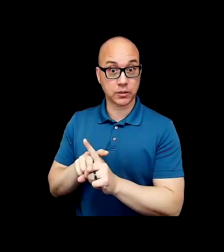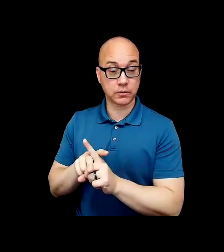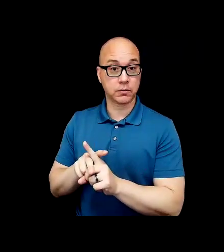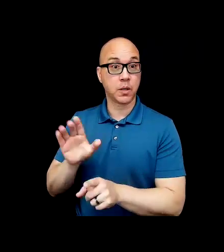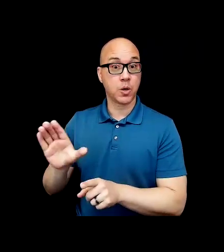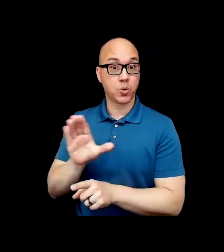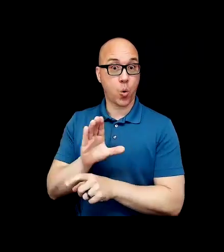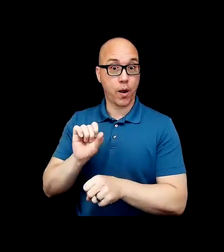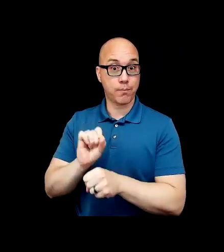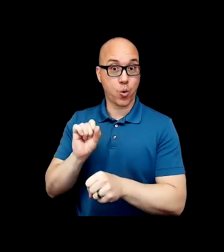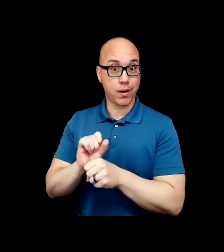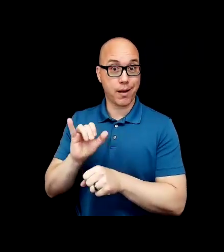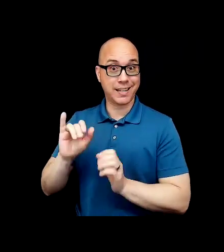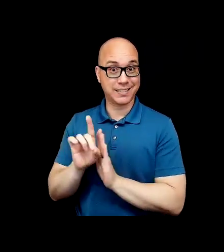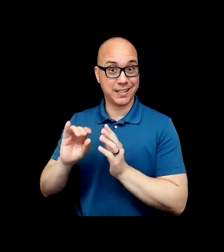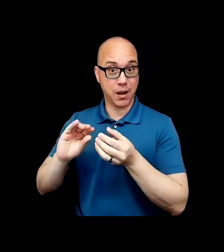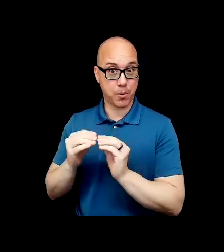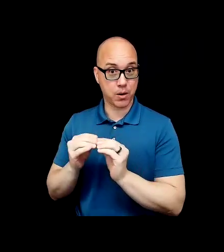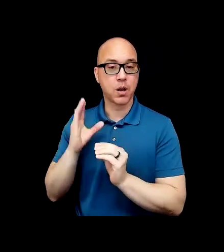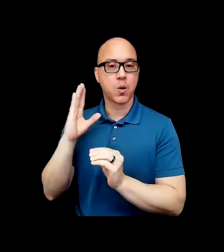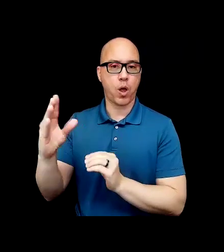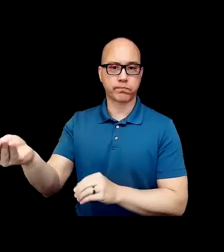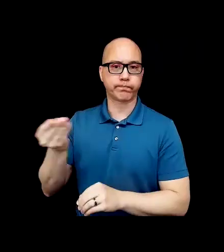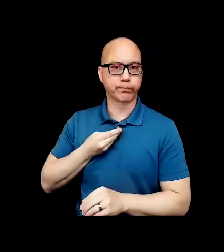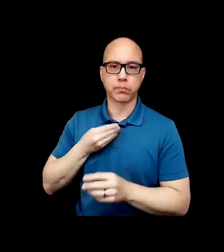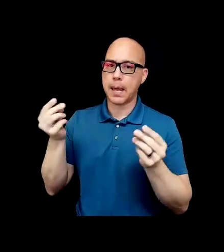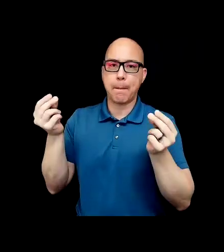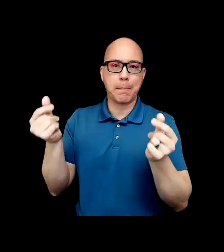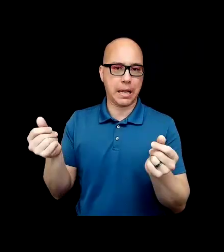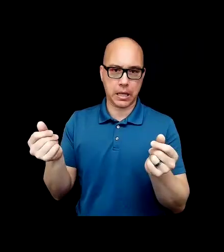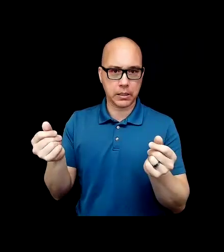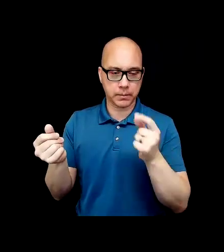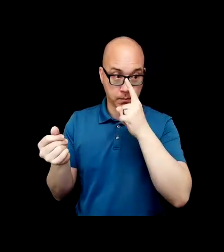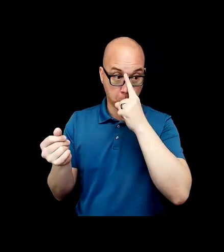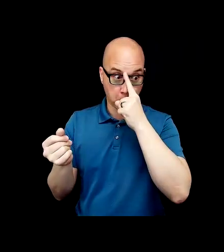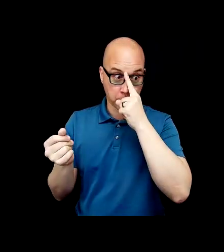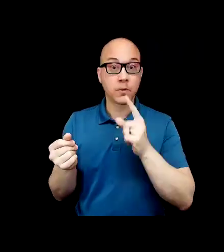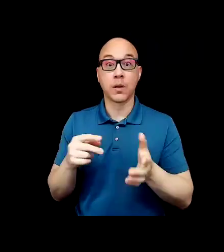your Employer Identification Number will be given to you immediately. So, you will be able to print